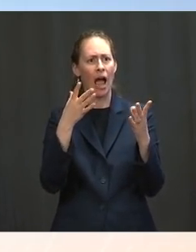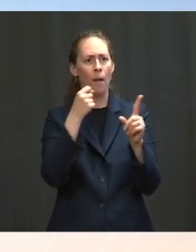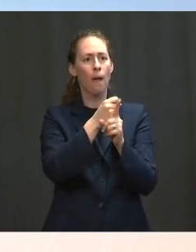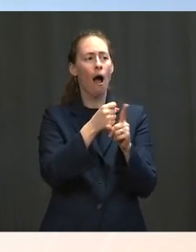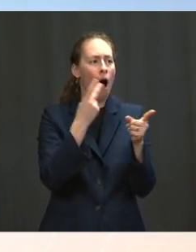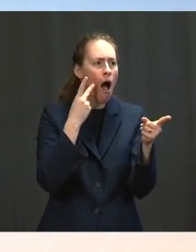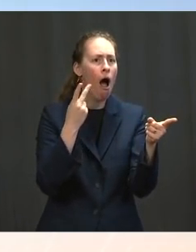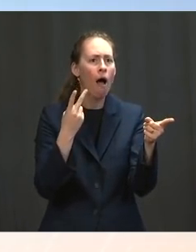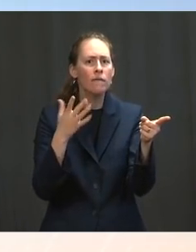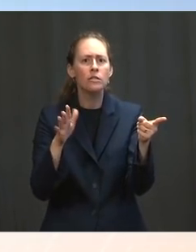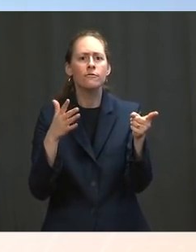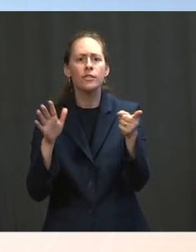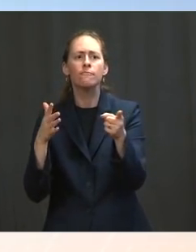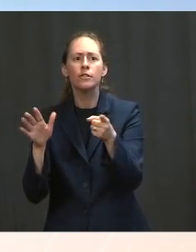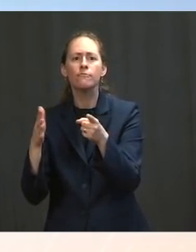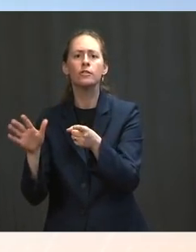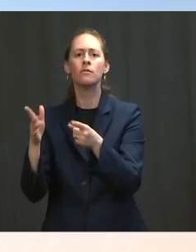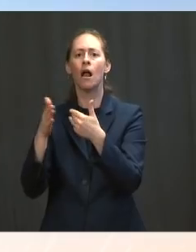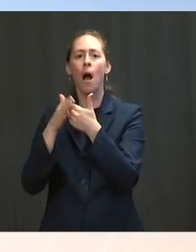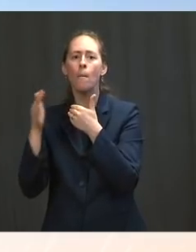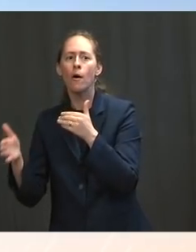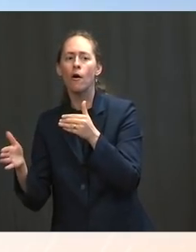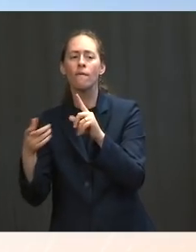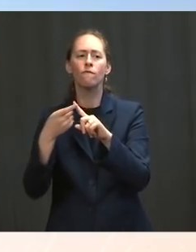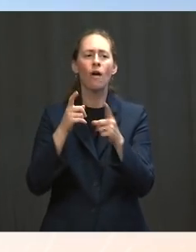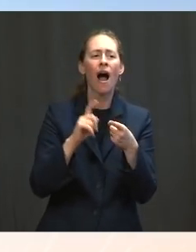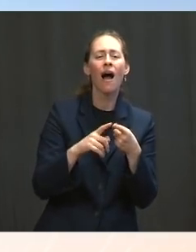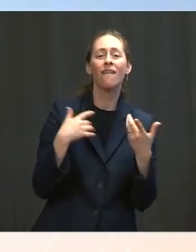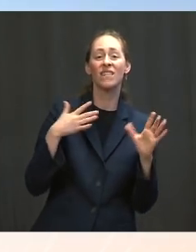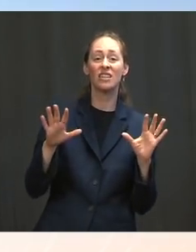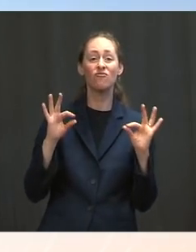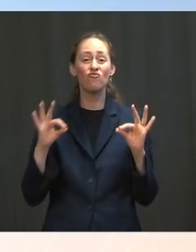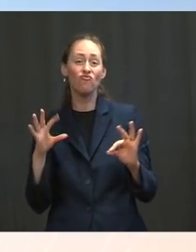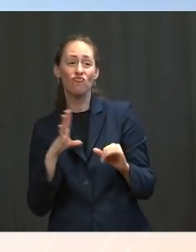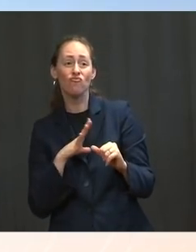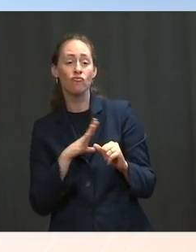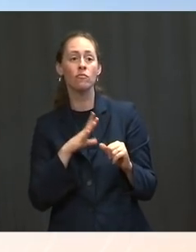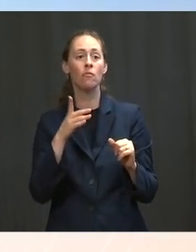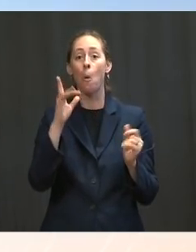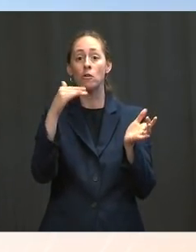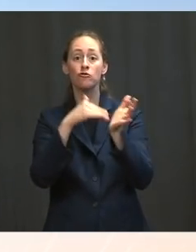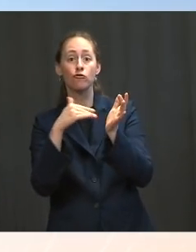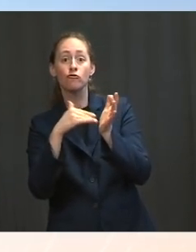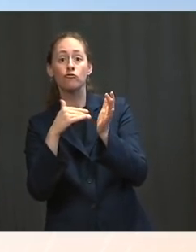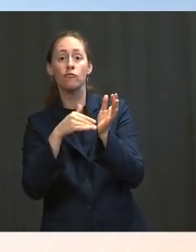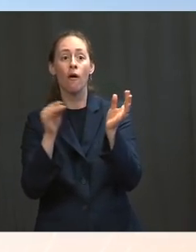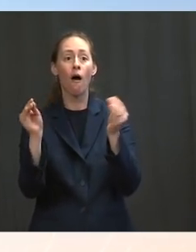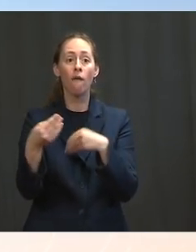they tell their neighbor, they tell their friend. Primary care physicians tell people who are coming to their doctor's office to get checkups.